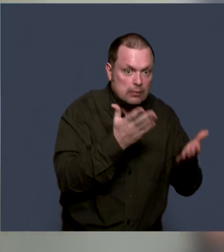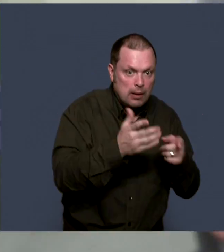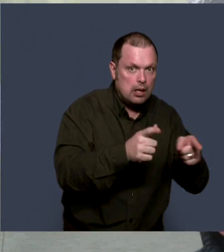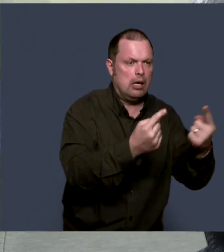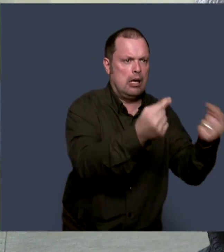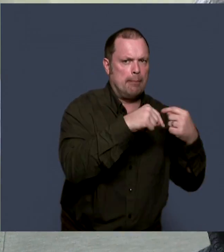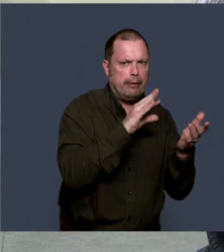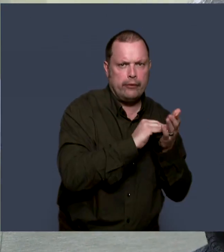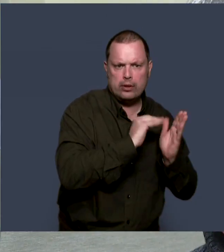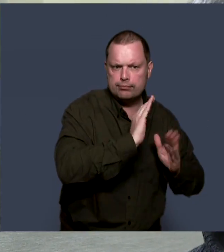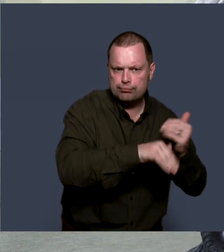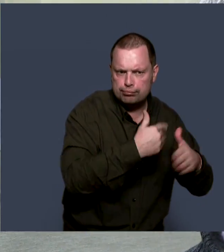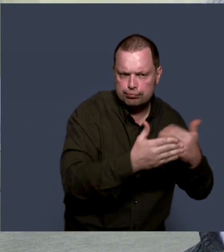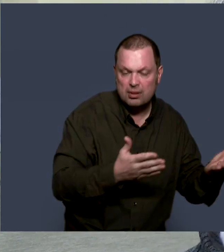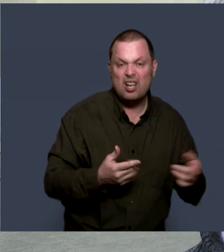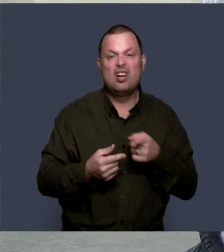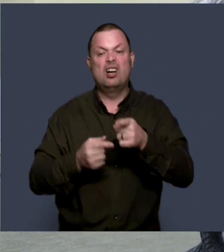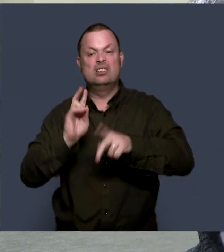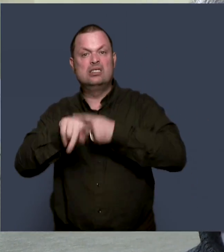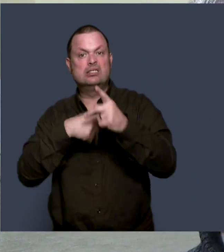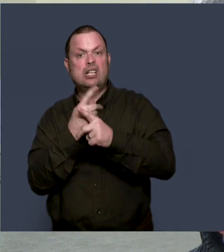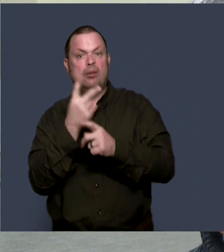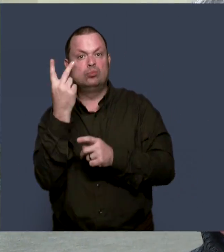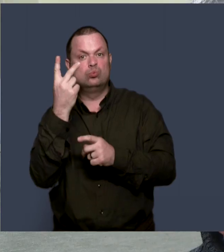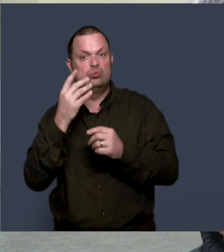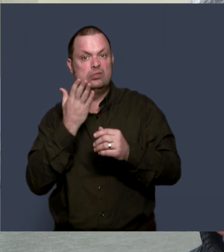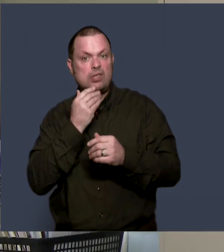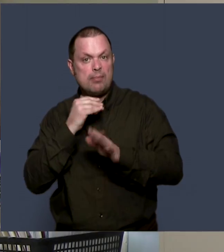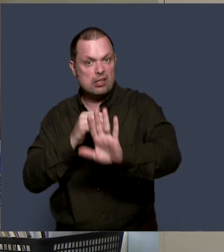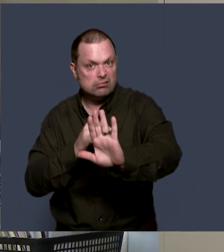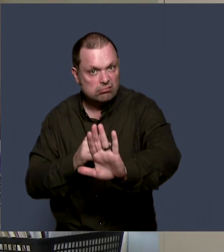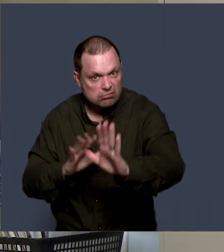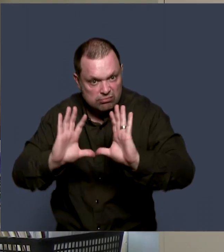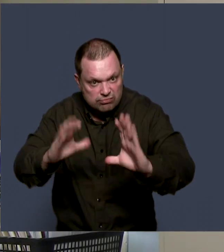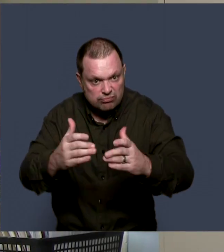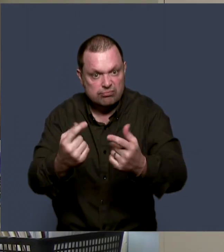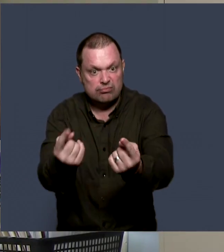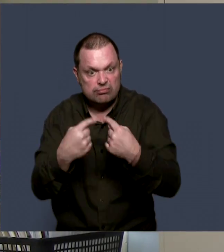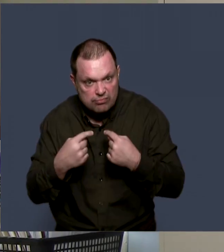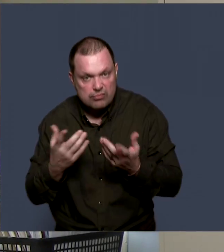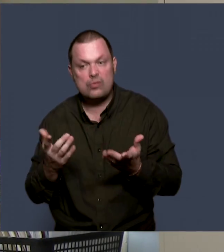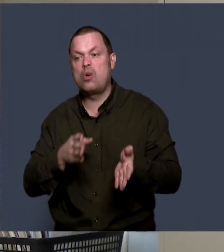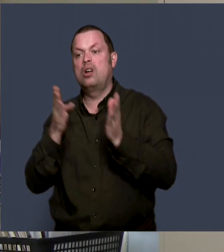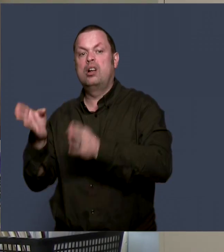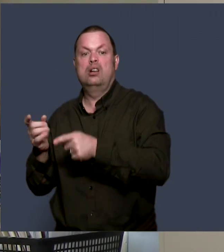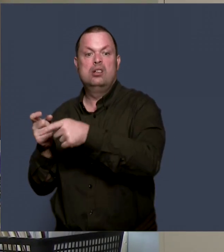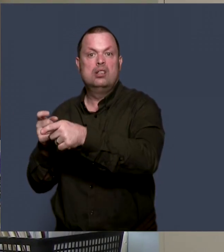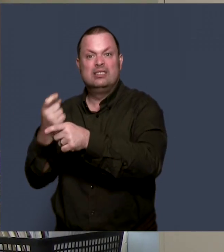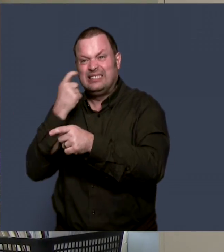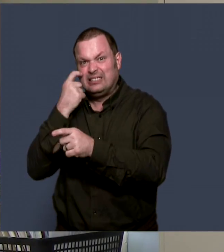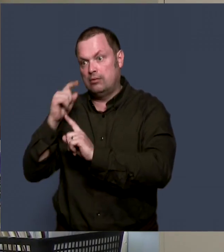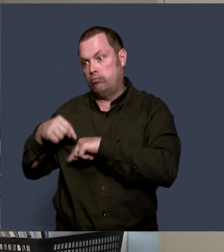We see people with type II diabetes, new diagnosis, and we see people with type II diabetes starting insulin.